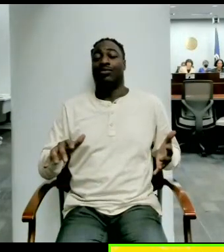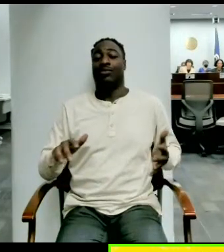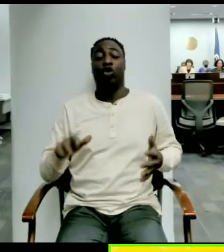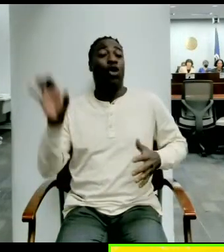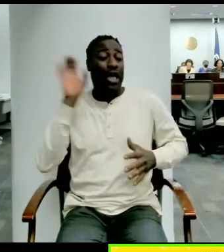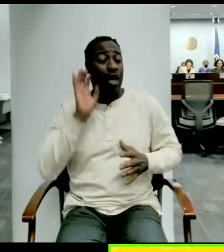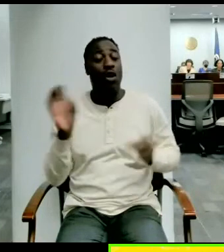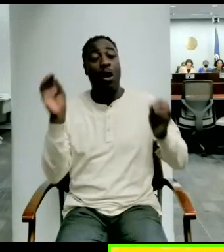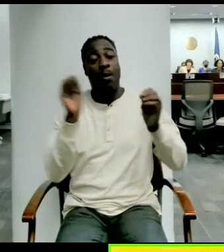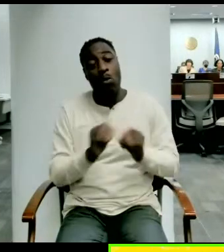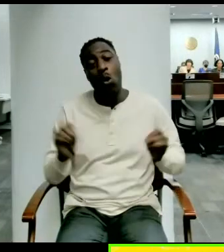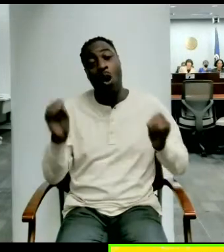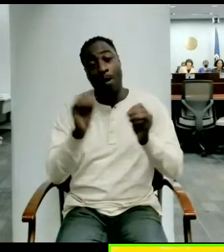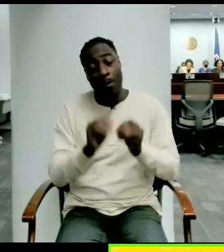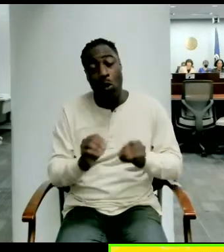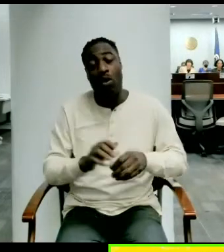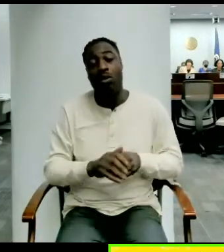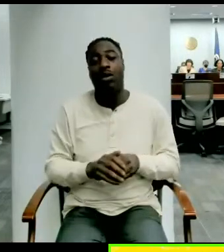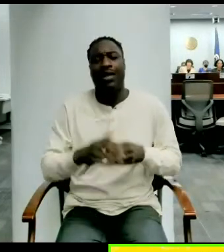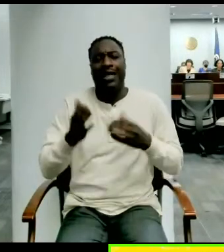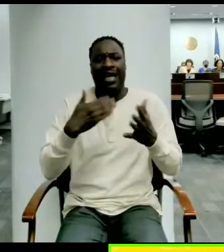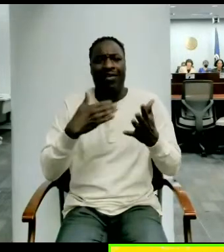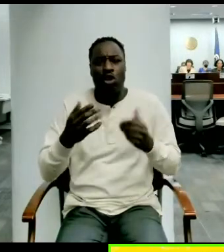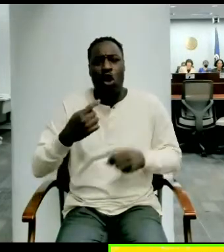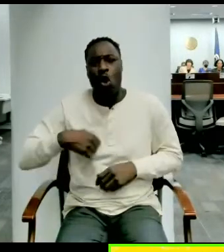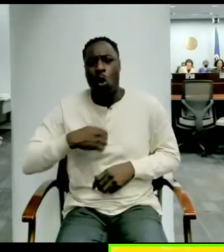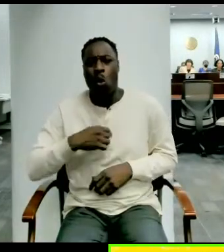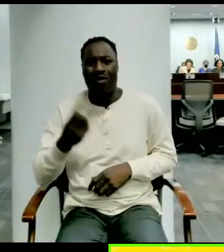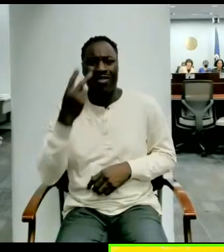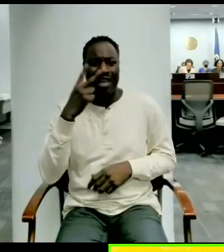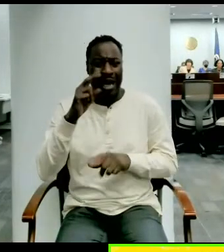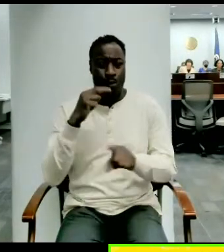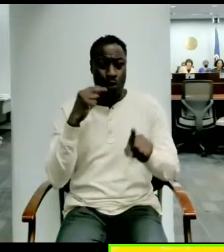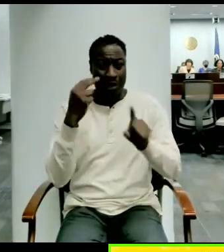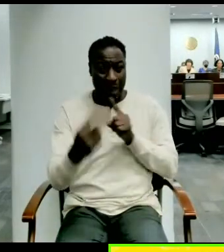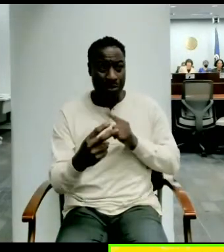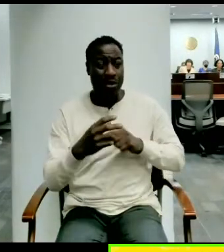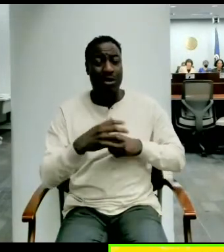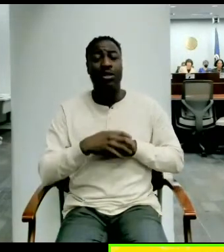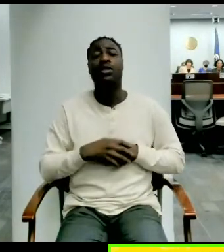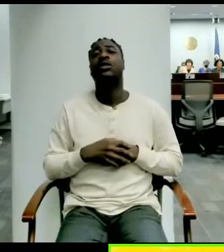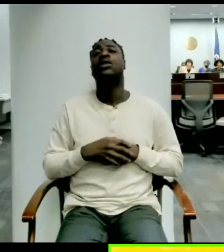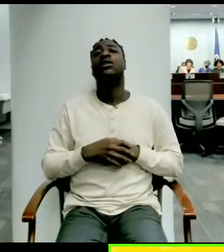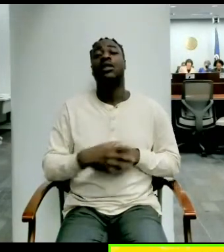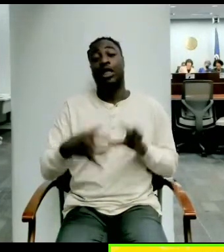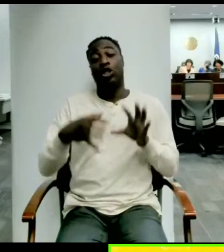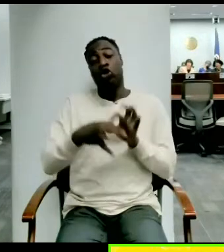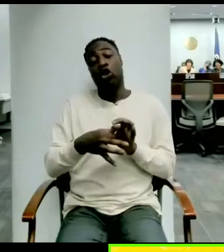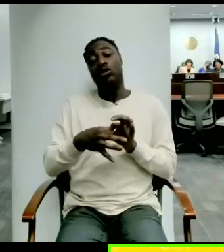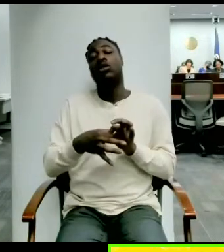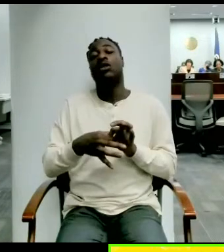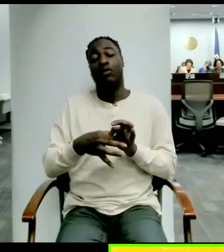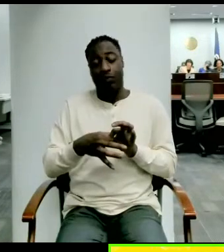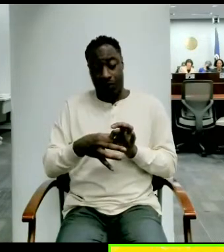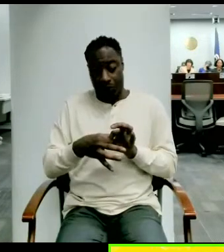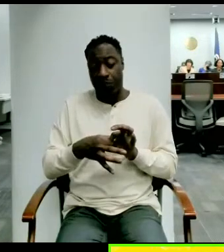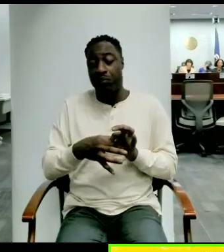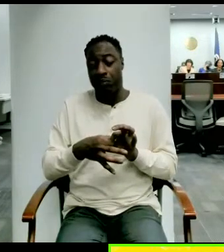So even though we have seen a recession in terms of um the proliferation of the disease